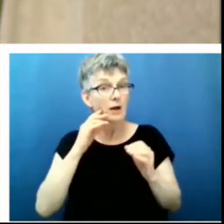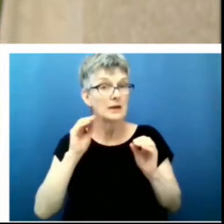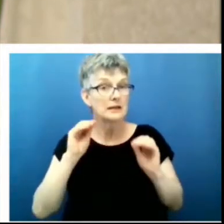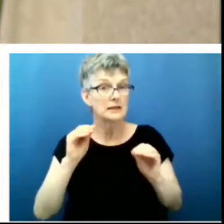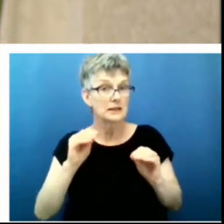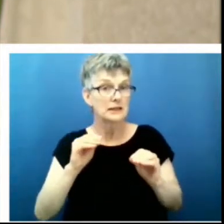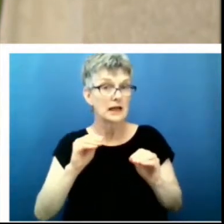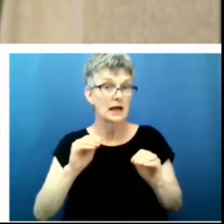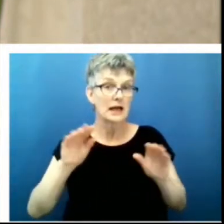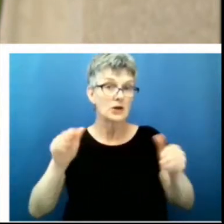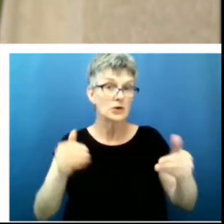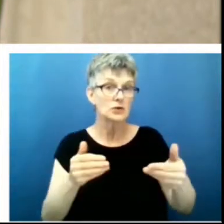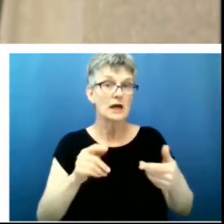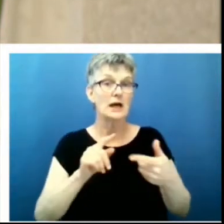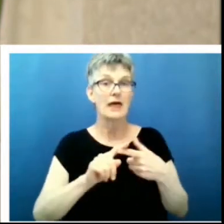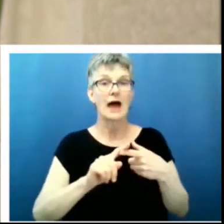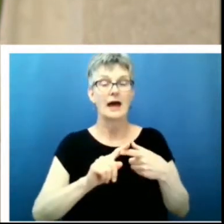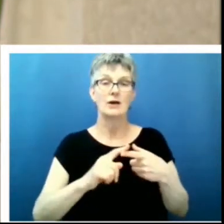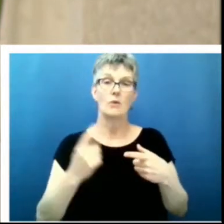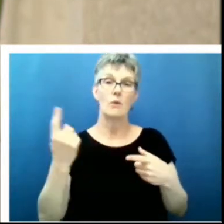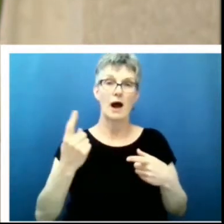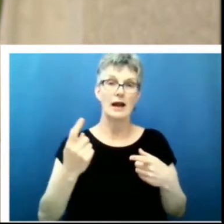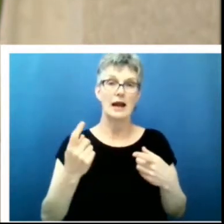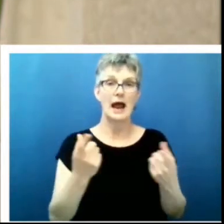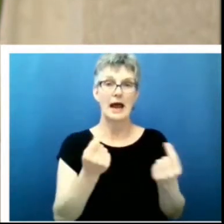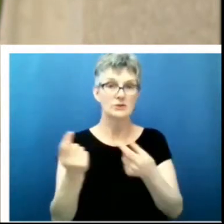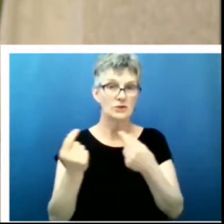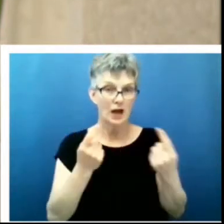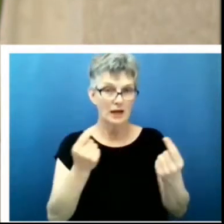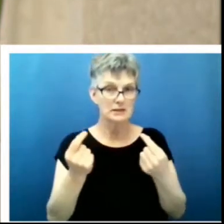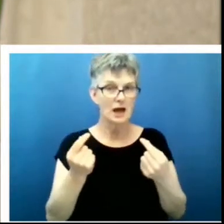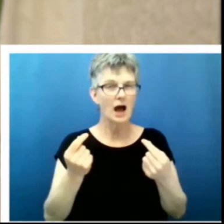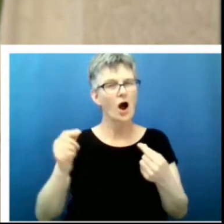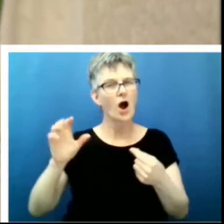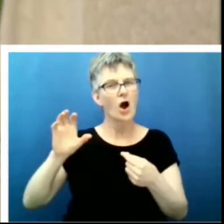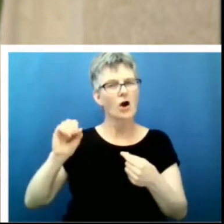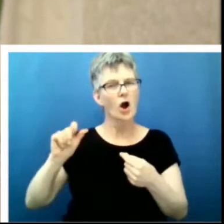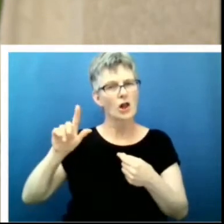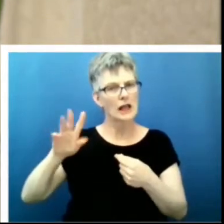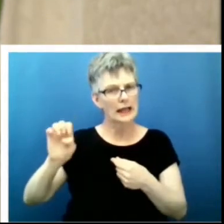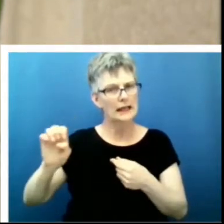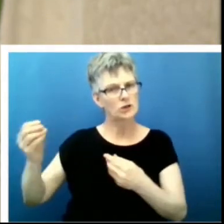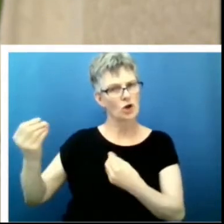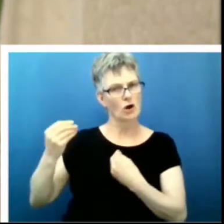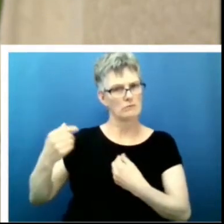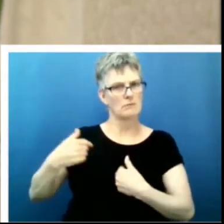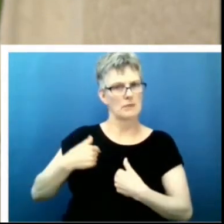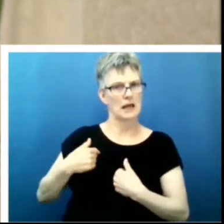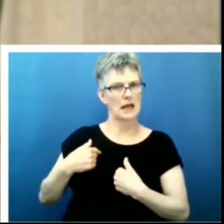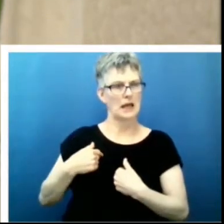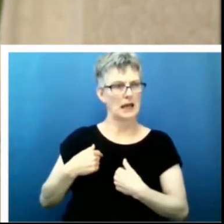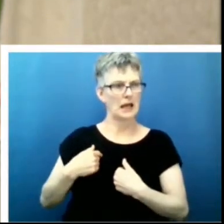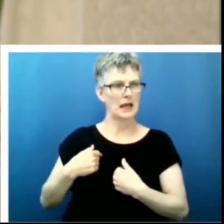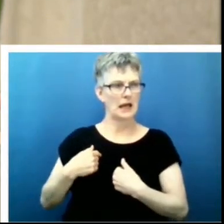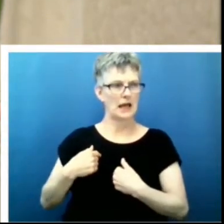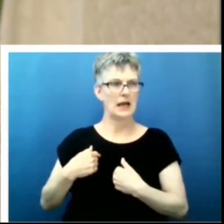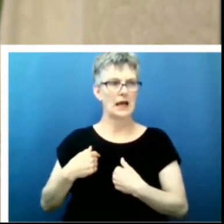that my dear friend and colleague Uma Sanghvi created and introduced to me through many other peace pioneers.